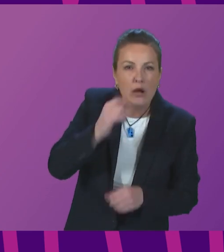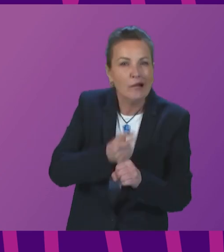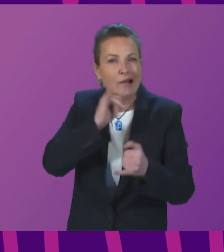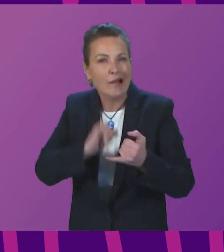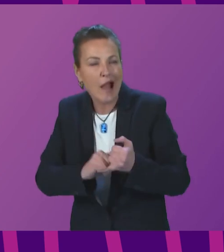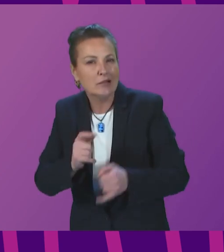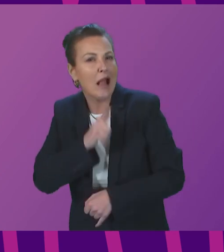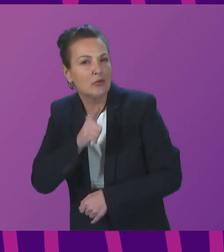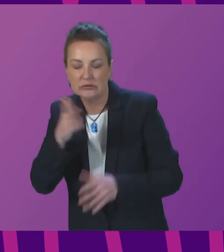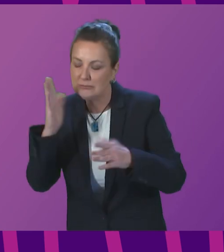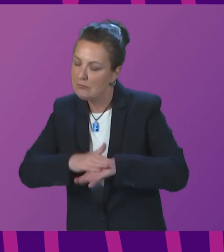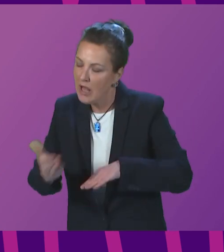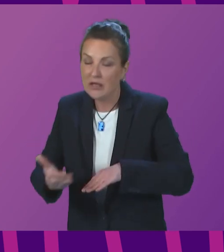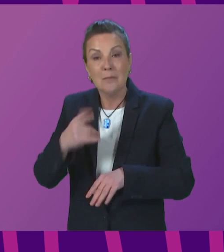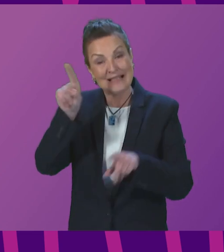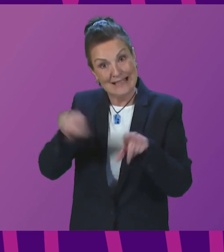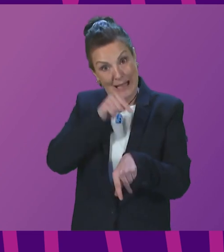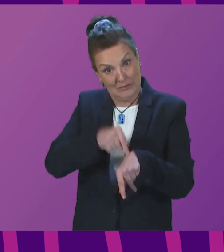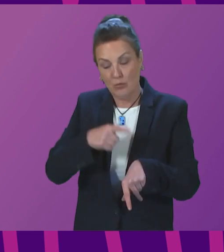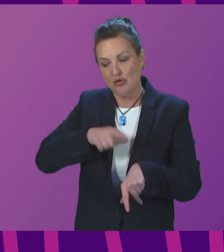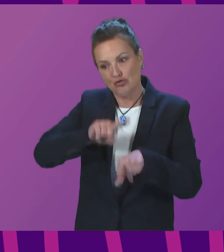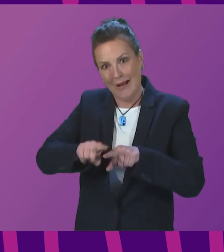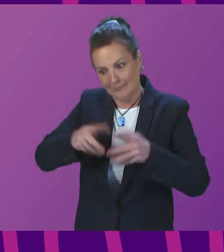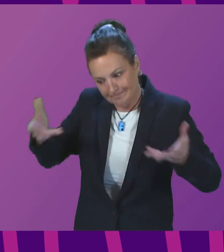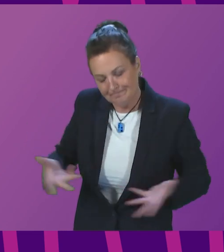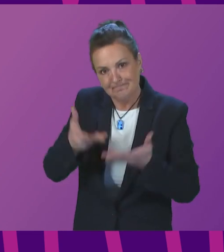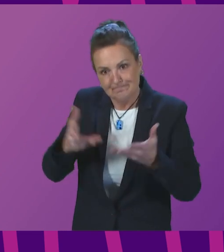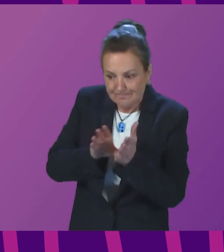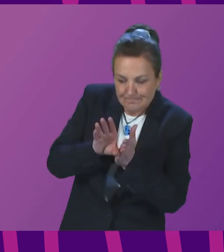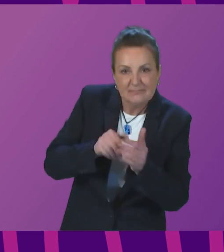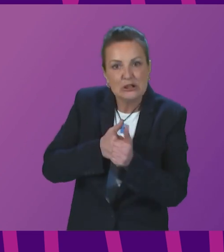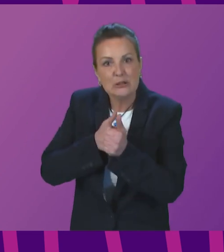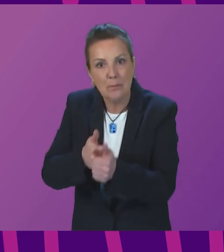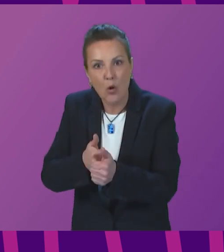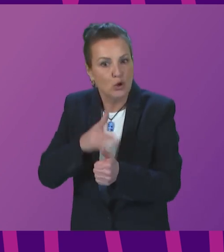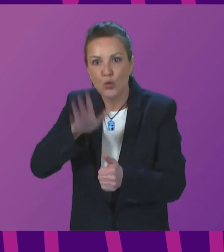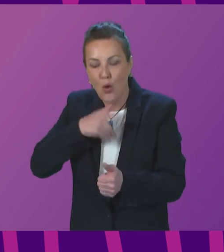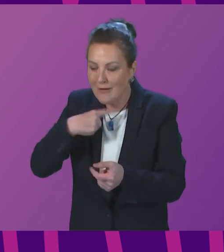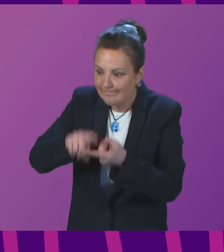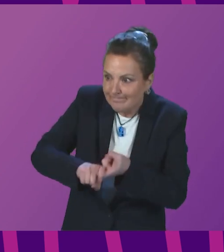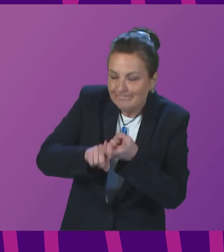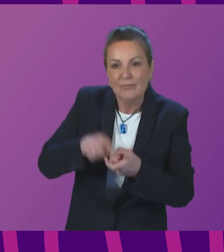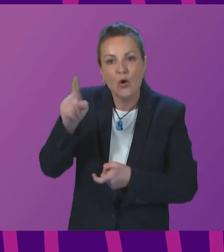assistance for households to move away from dependence on heating oil where a low-carbon